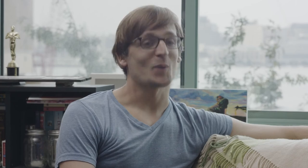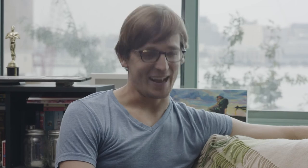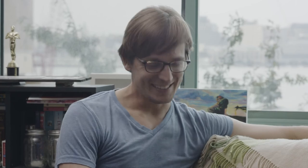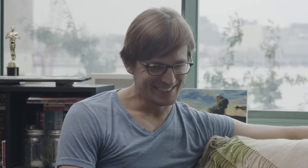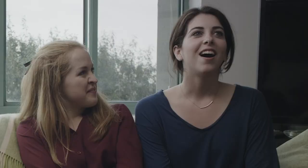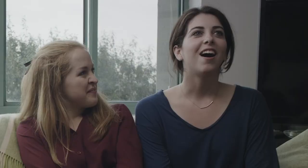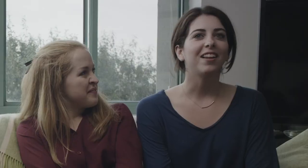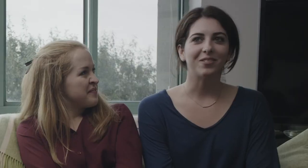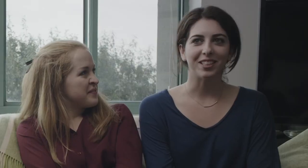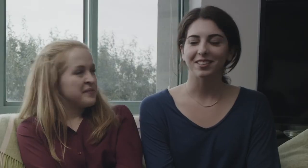: Okay. : Hollywood.